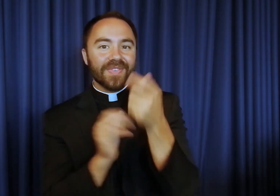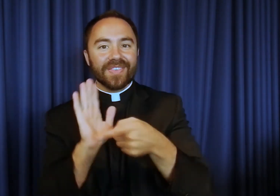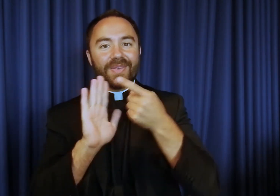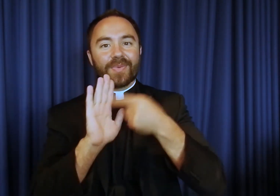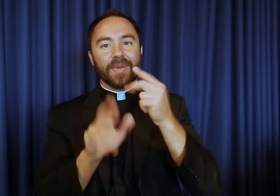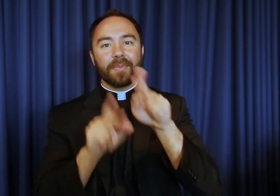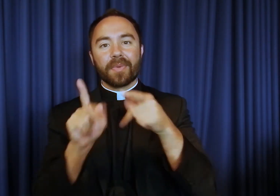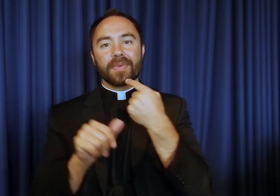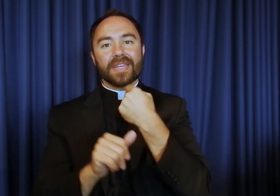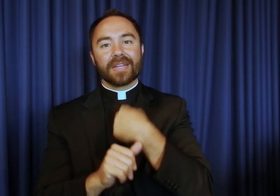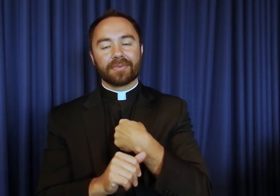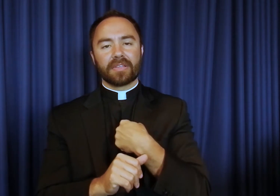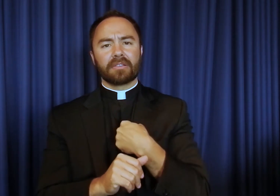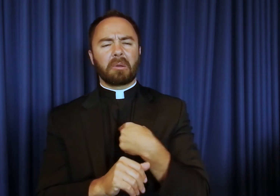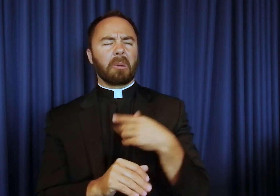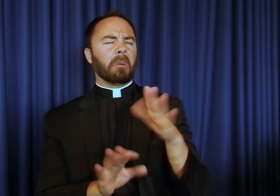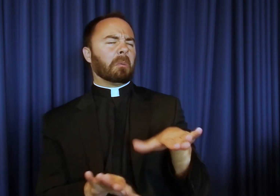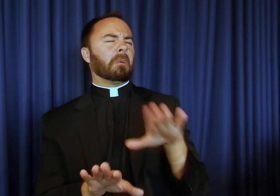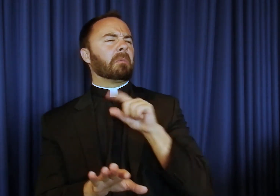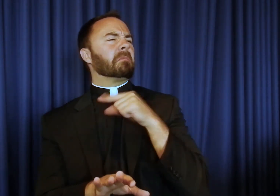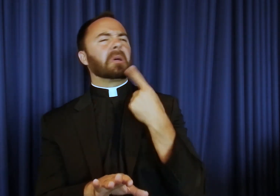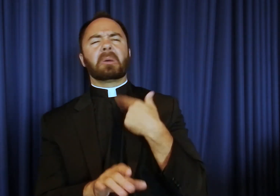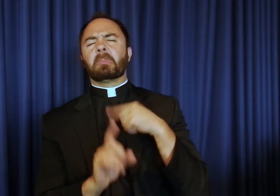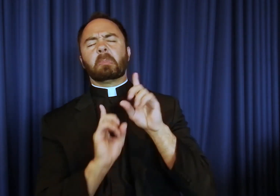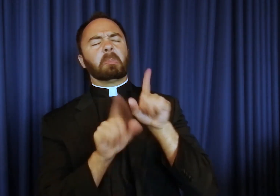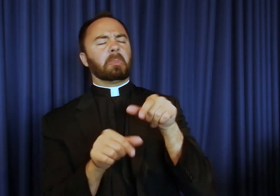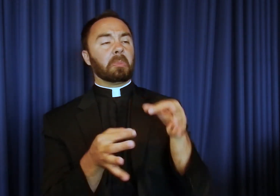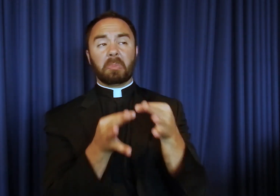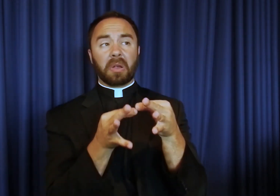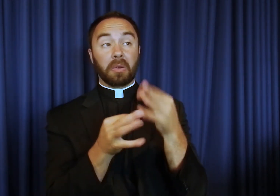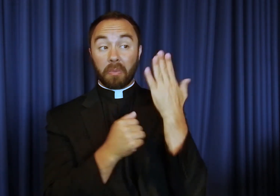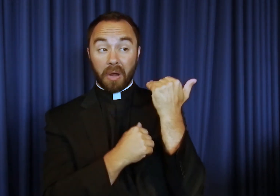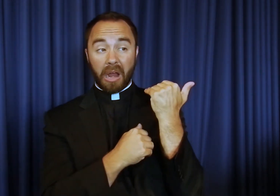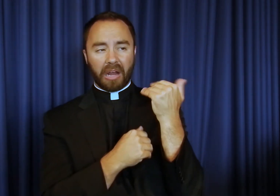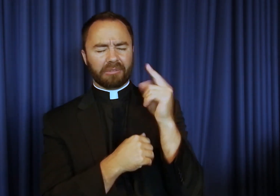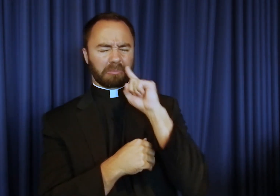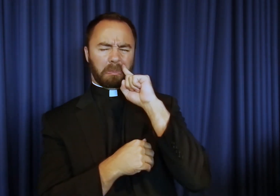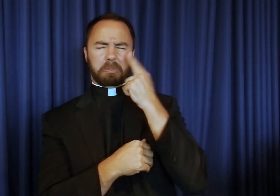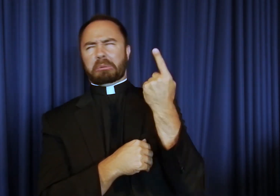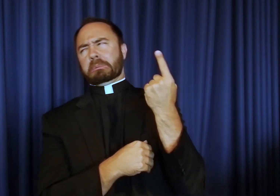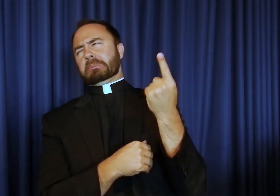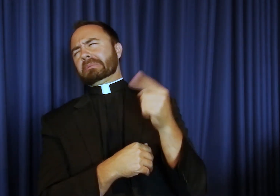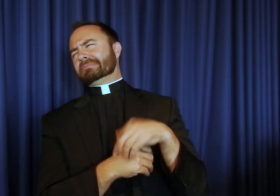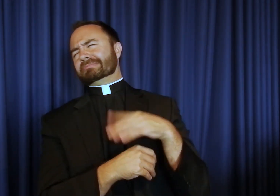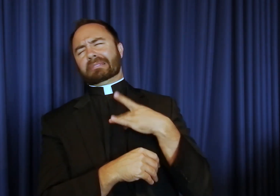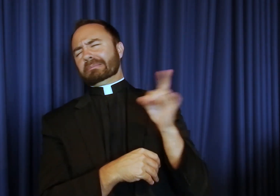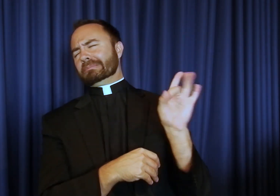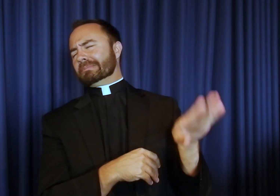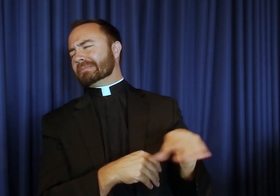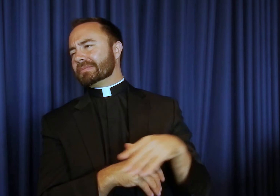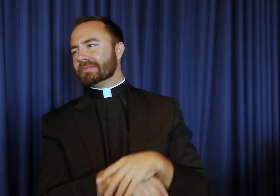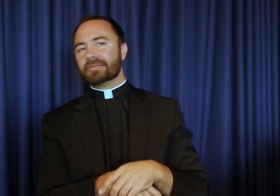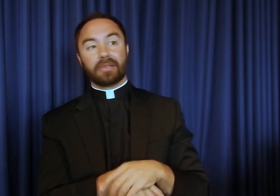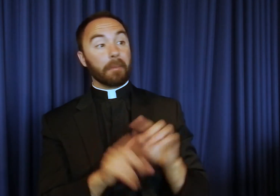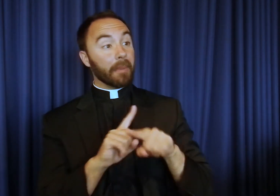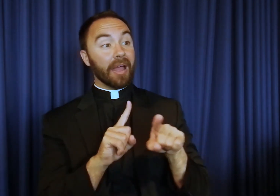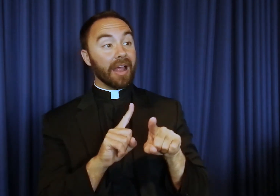time worship God which is a little bit funny because sometimes people will say to me Oh Father I don't go to Mass really honestly because it's just so